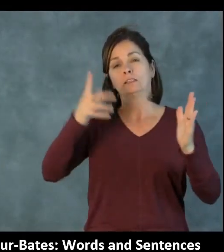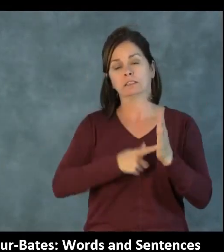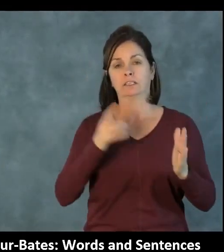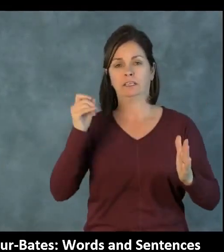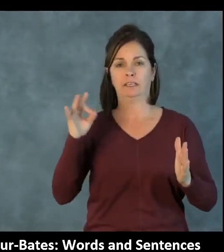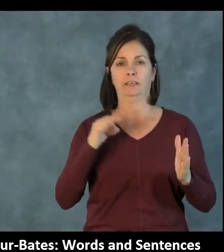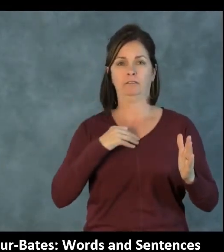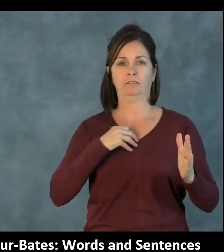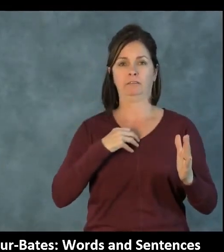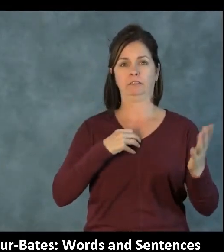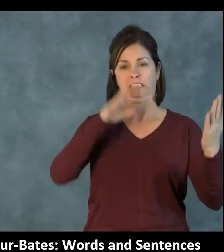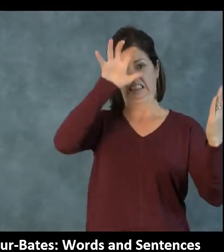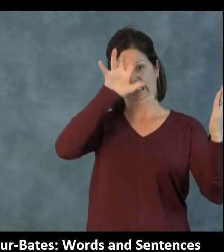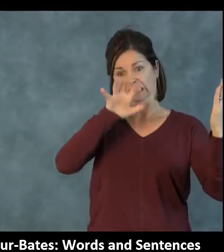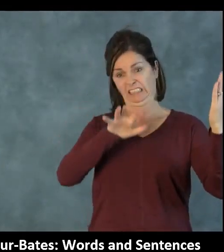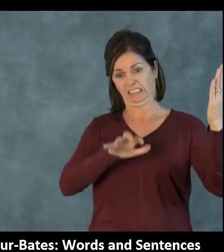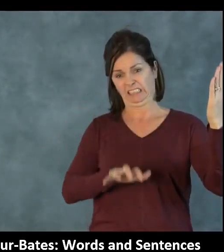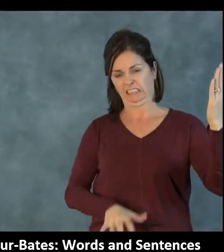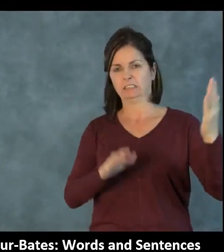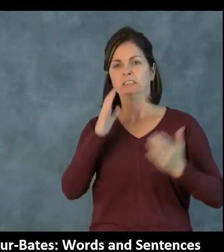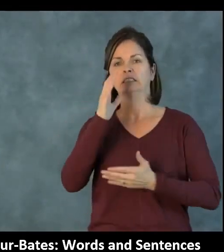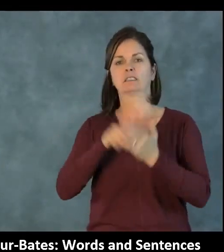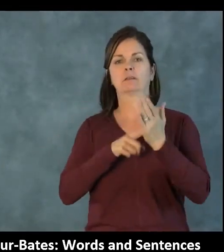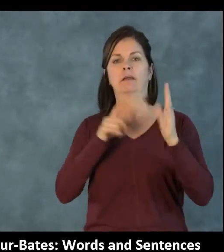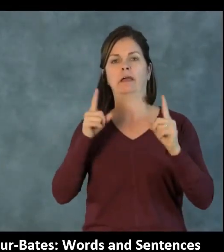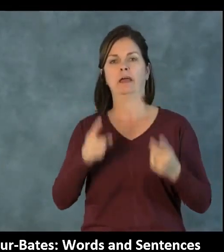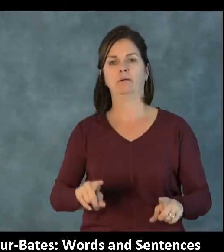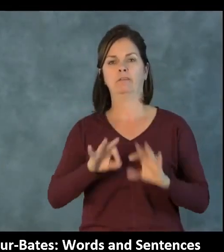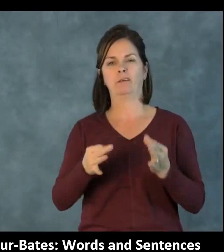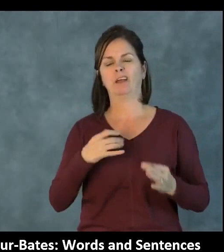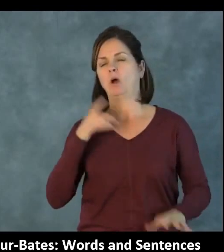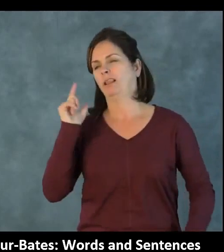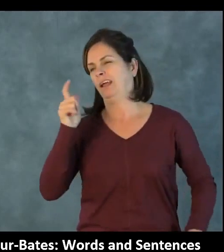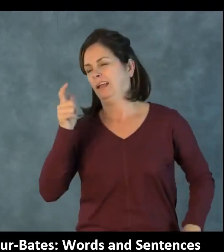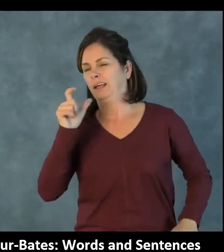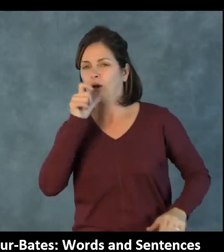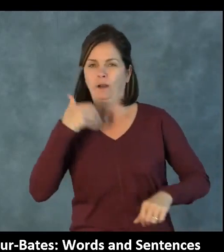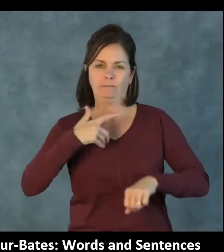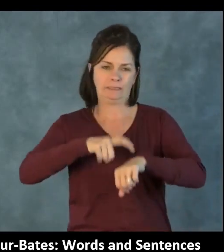"Oh, I'll come back to this later. I don't have time to finish this right now," and then sometimes,